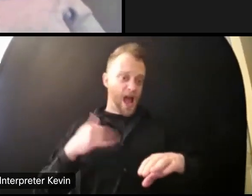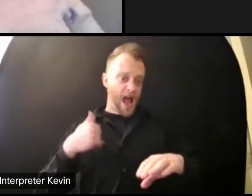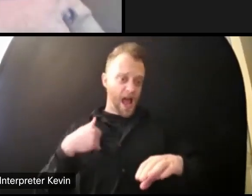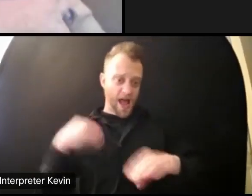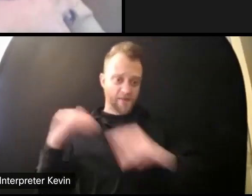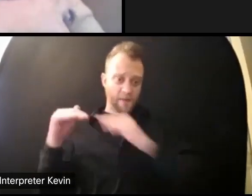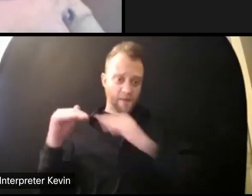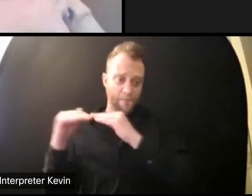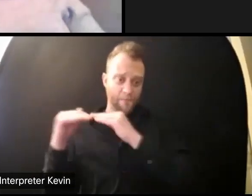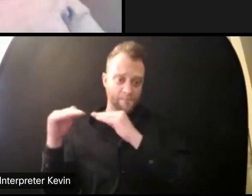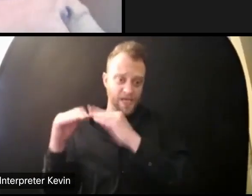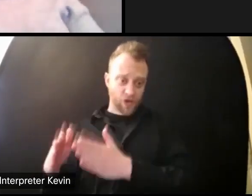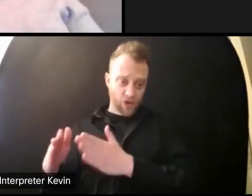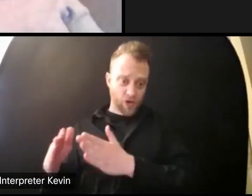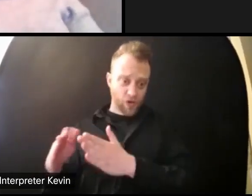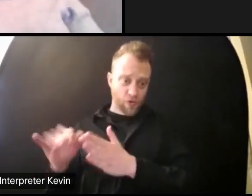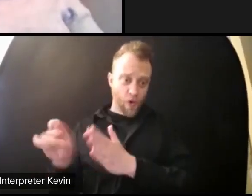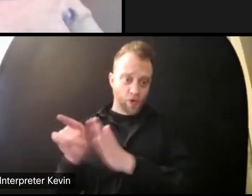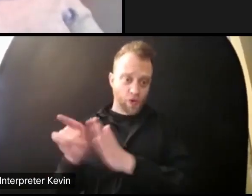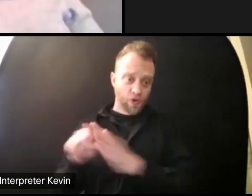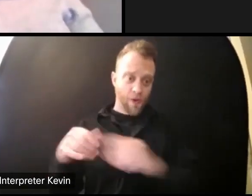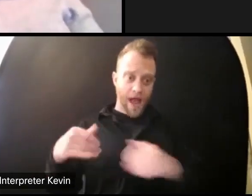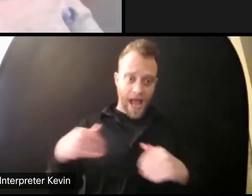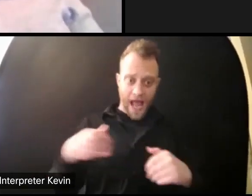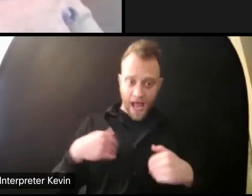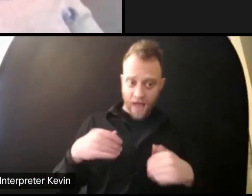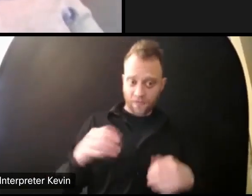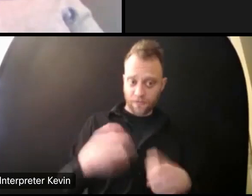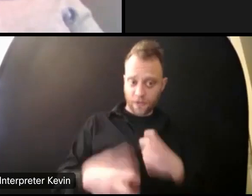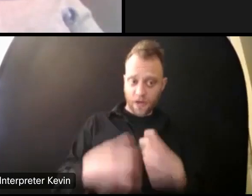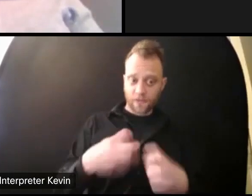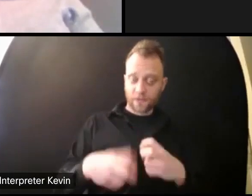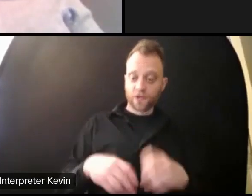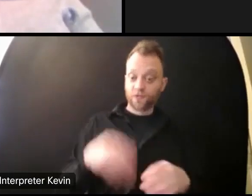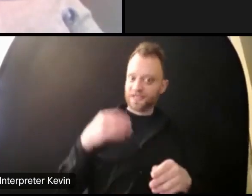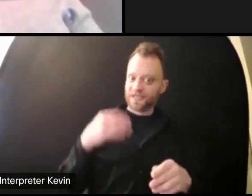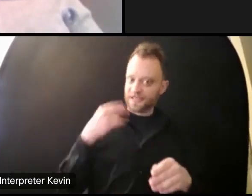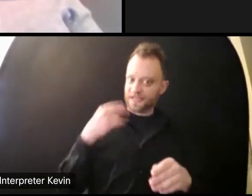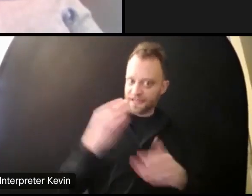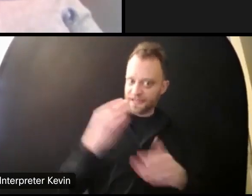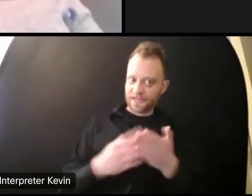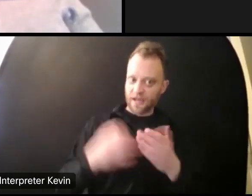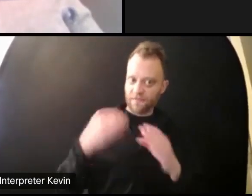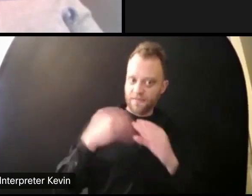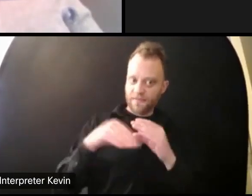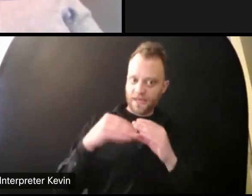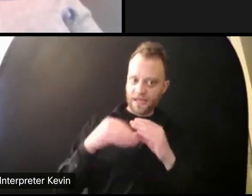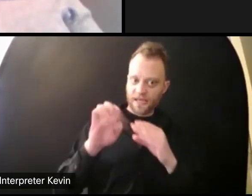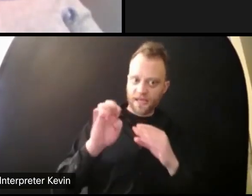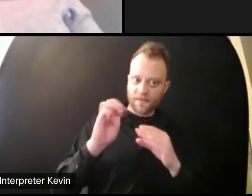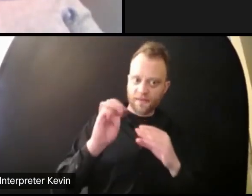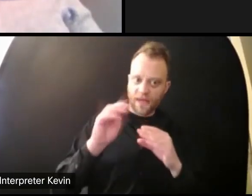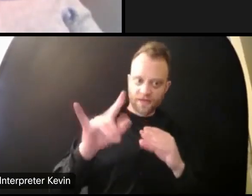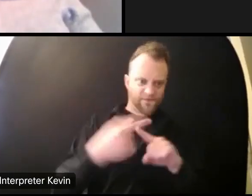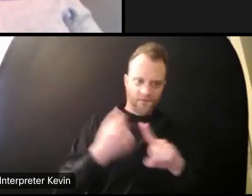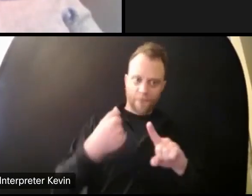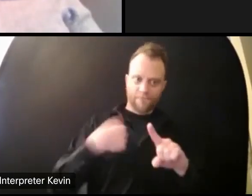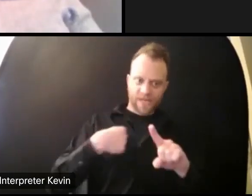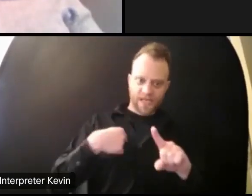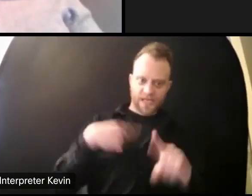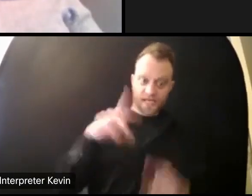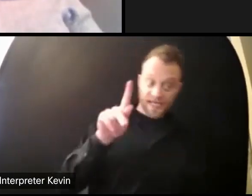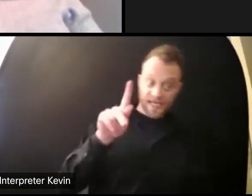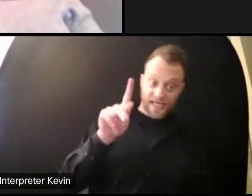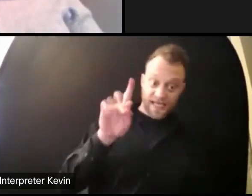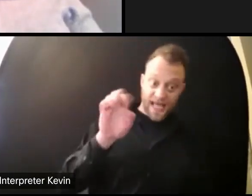me. So you'll see an email several emails from me and Kent there is a voicemail on your cell